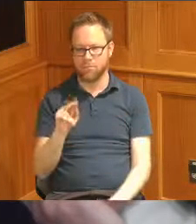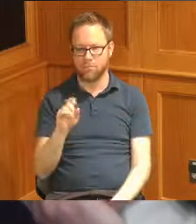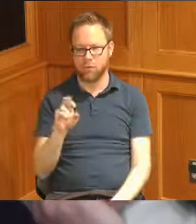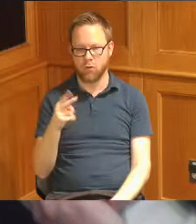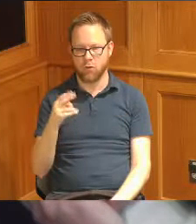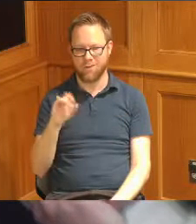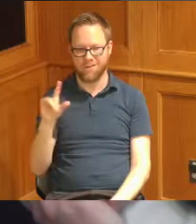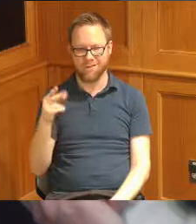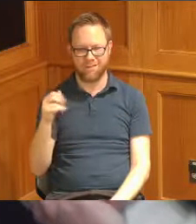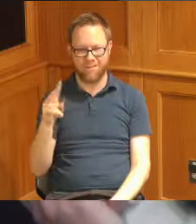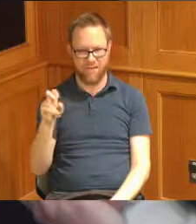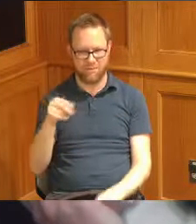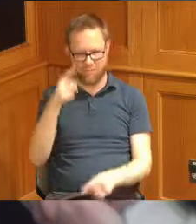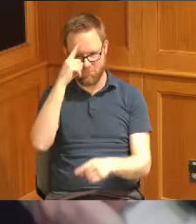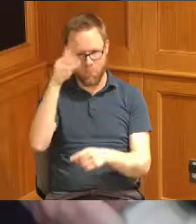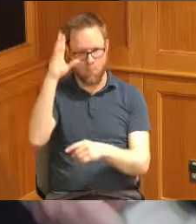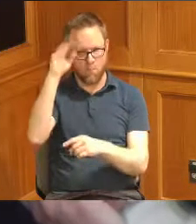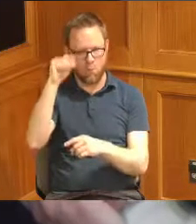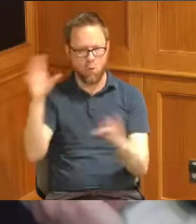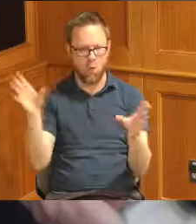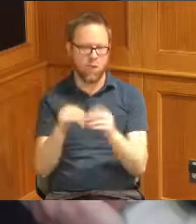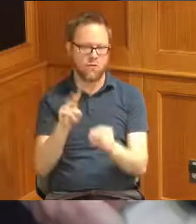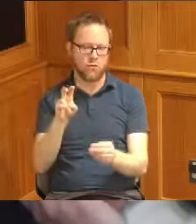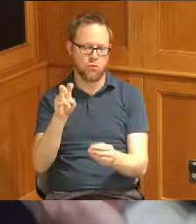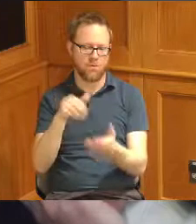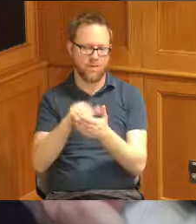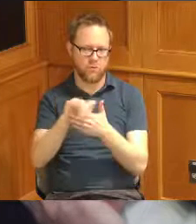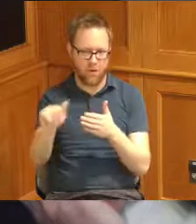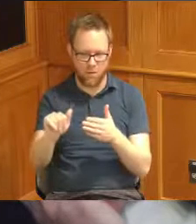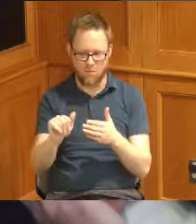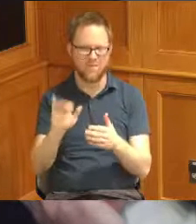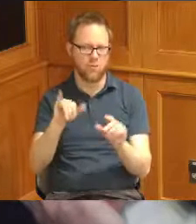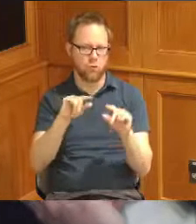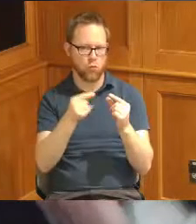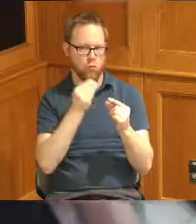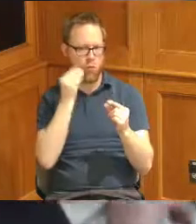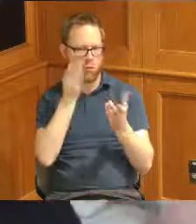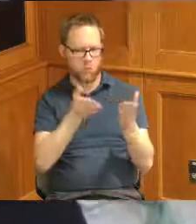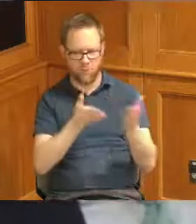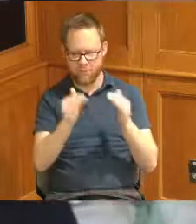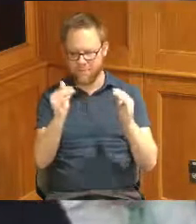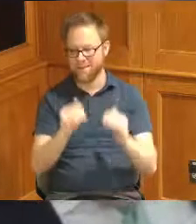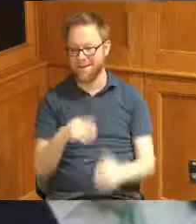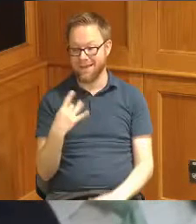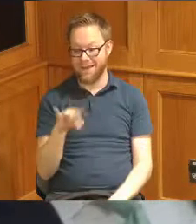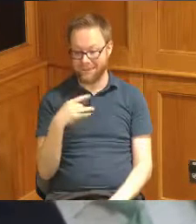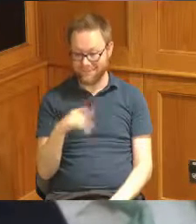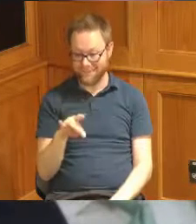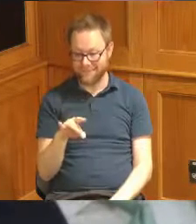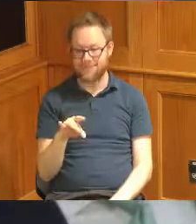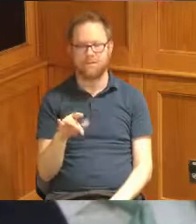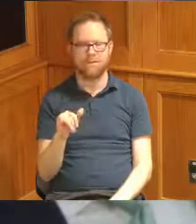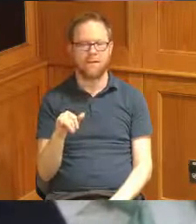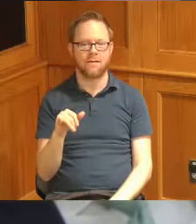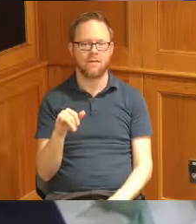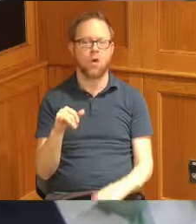for boys for two hundred thousand for group home services item number 18 is an agreement with open